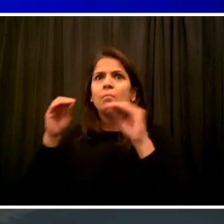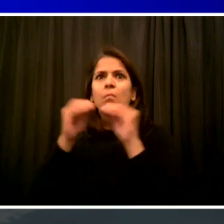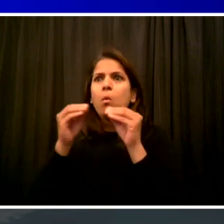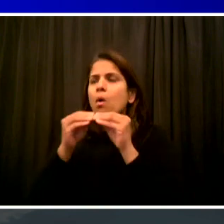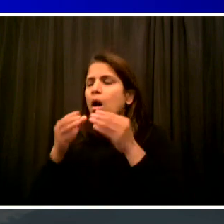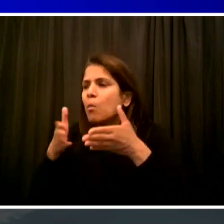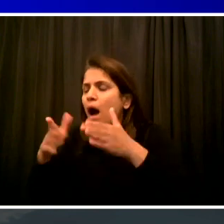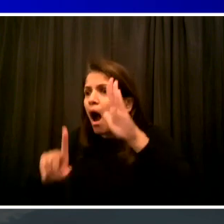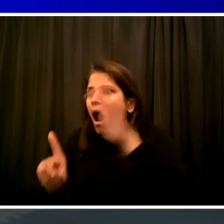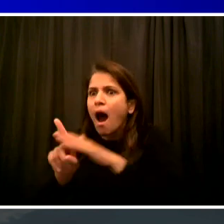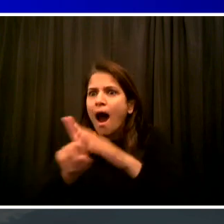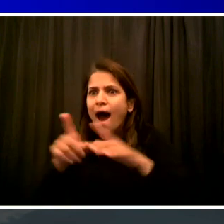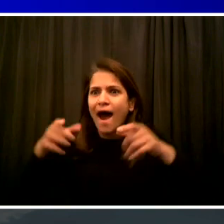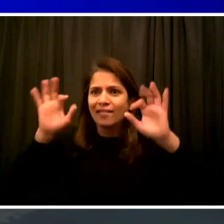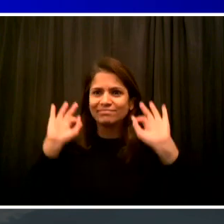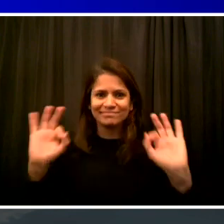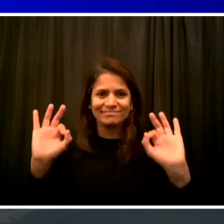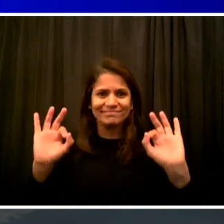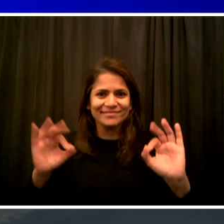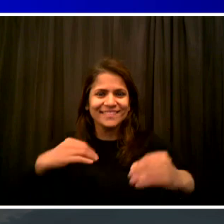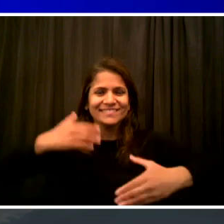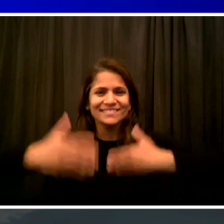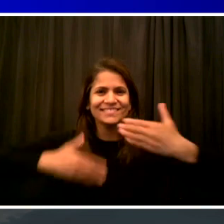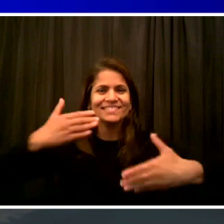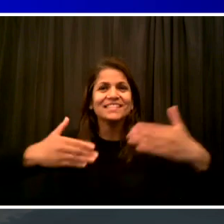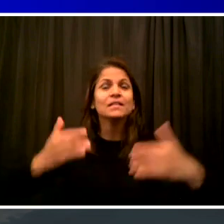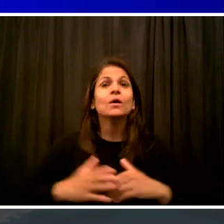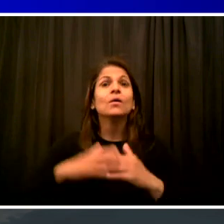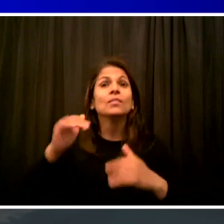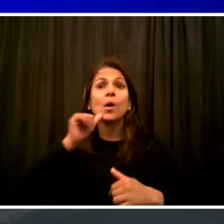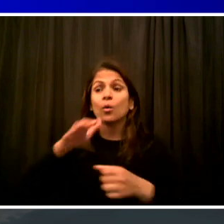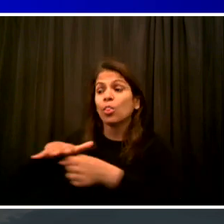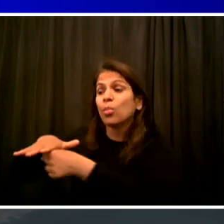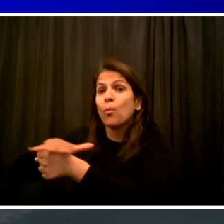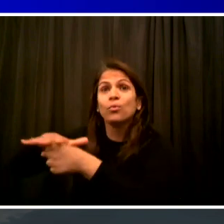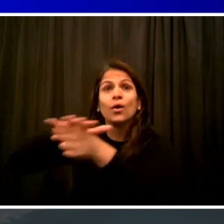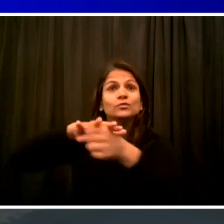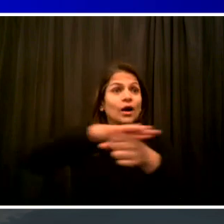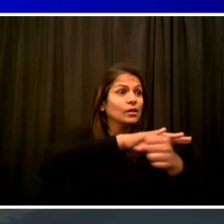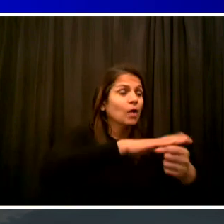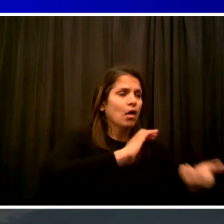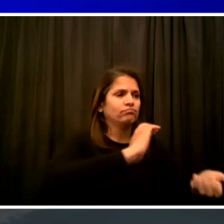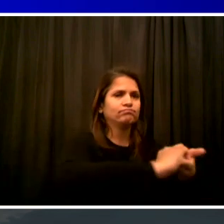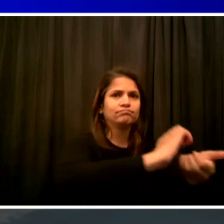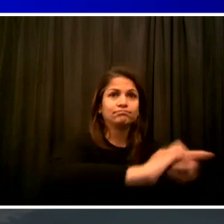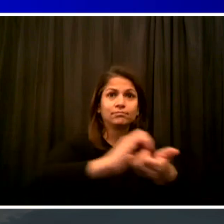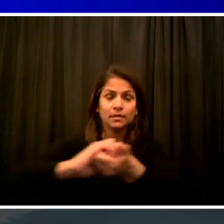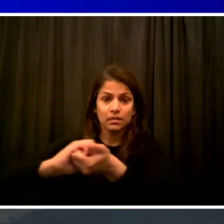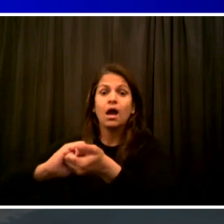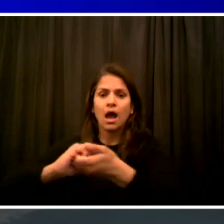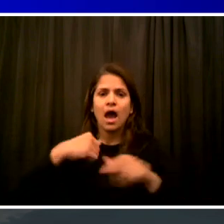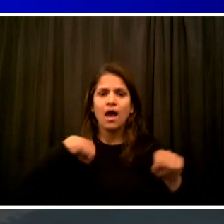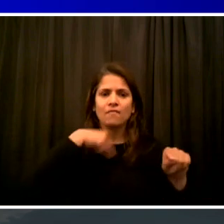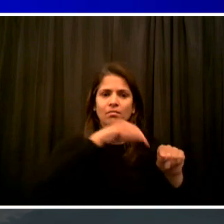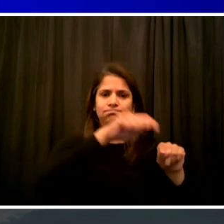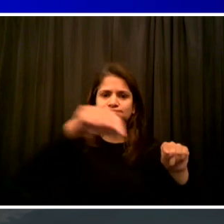CRISIS WHERE YOU FOUND A NEW WAY TOHELP. THNAK OYU TO ALL OF THE BUSINESS